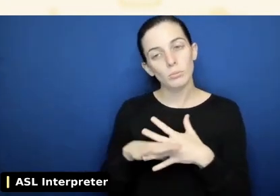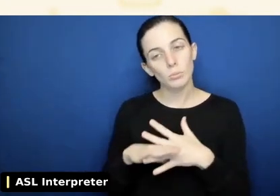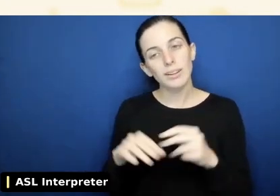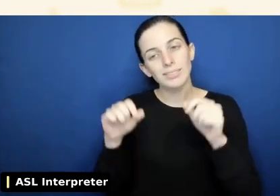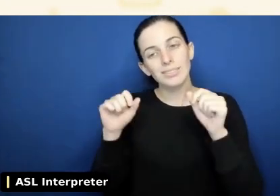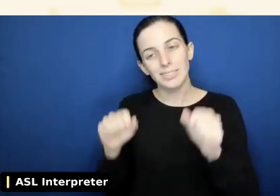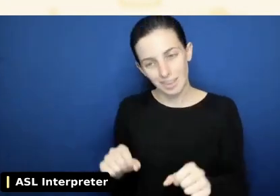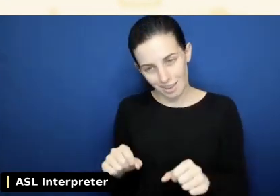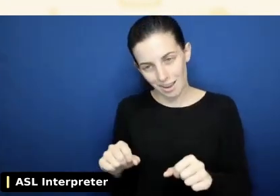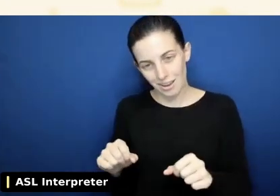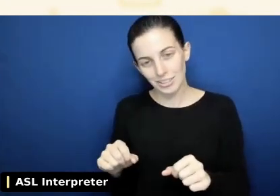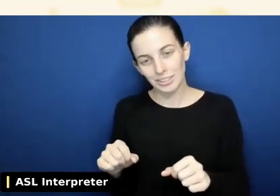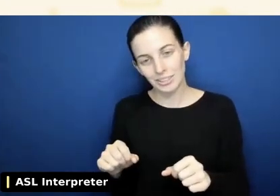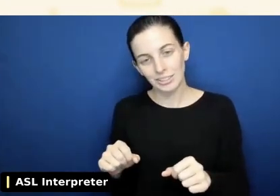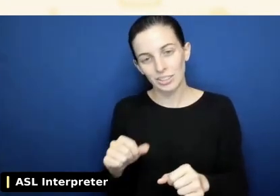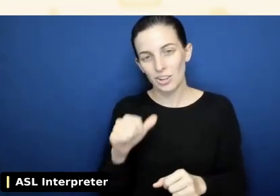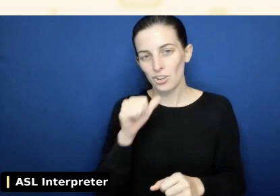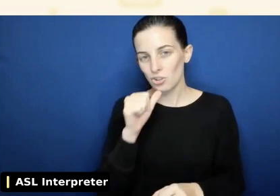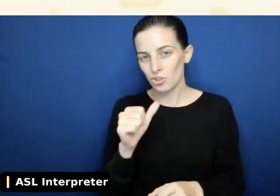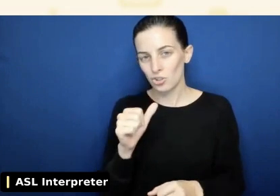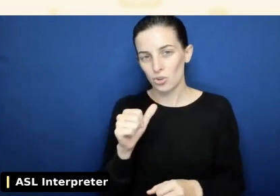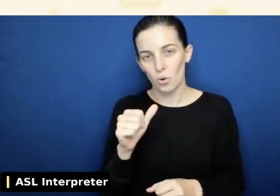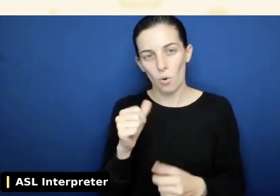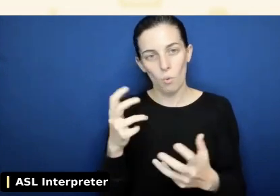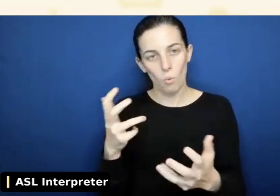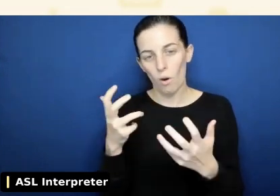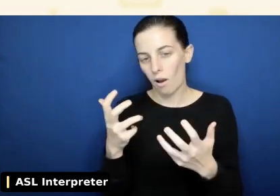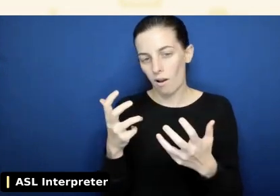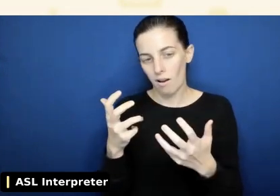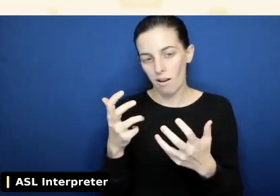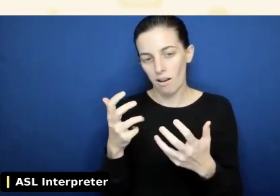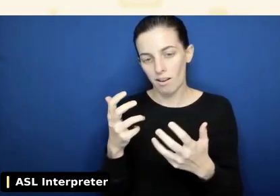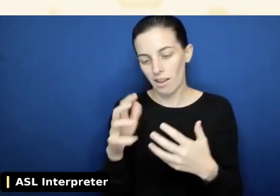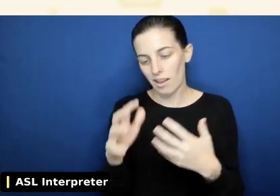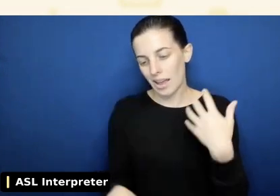and don't look for any ways to sit on a floor.